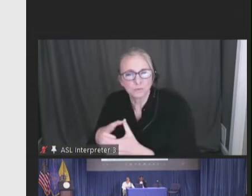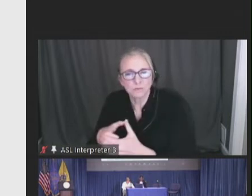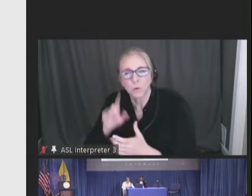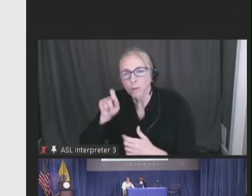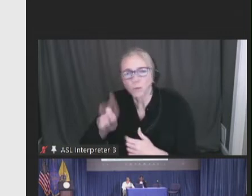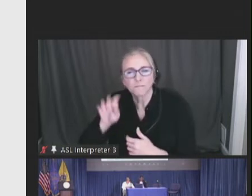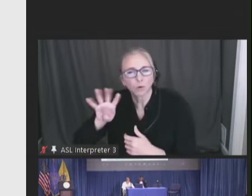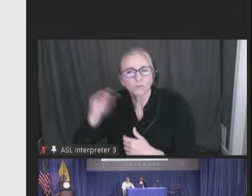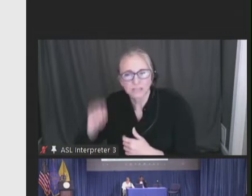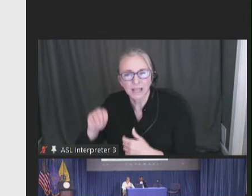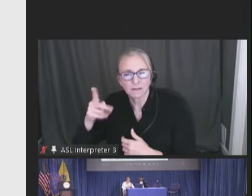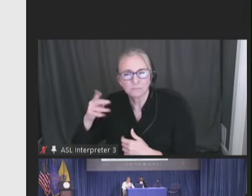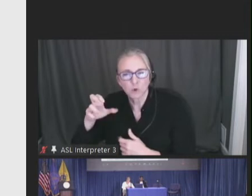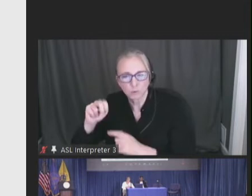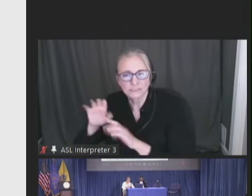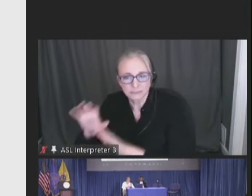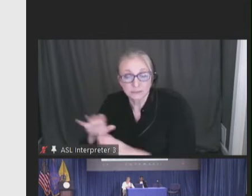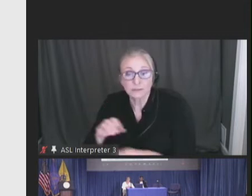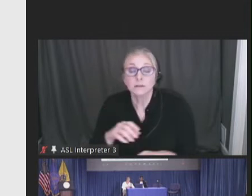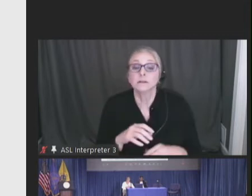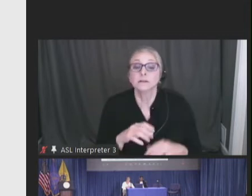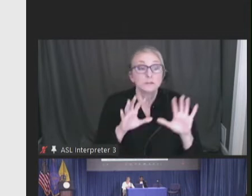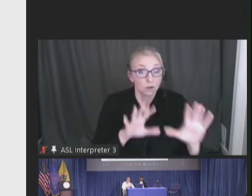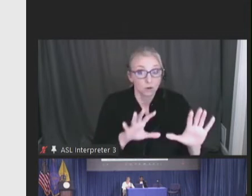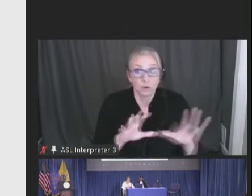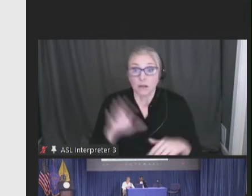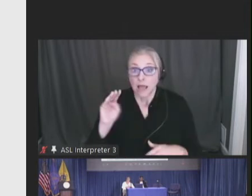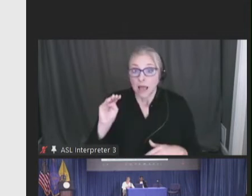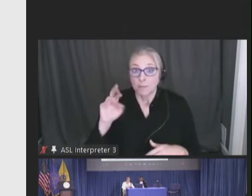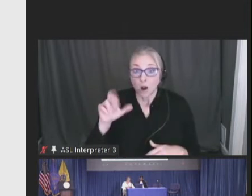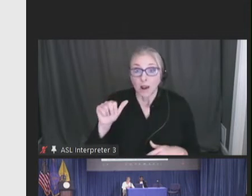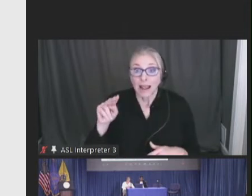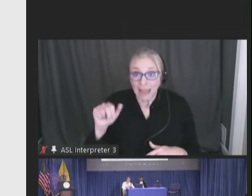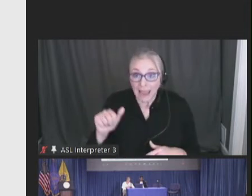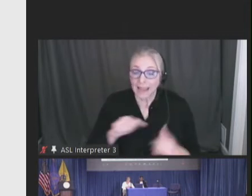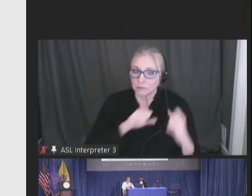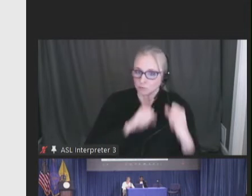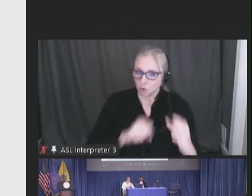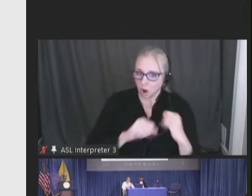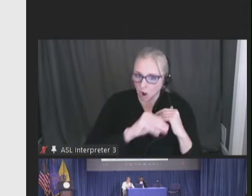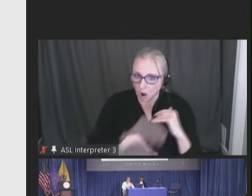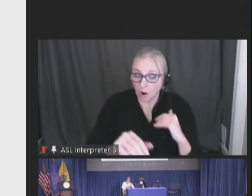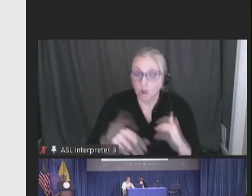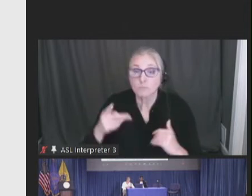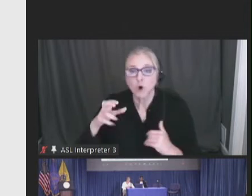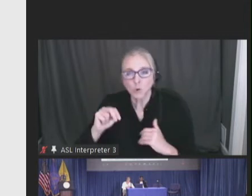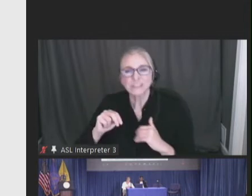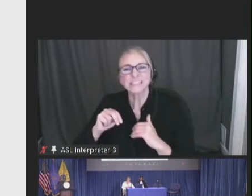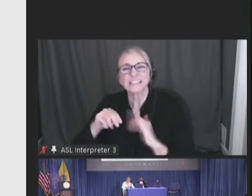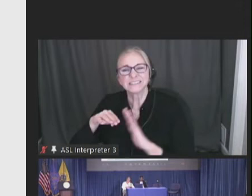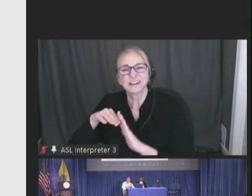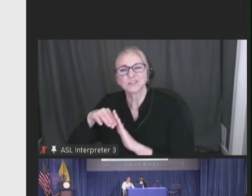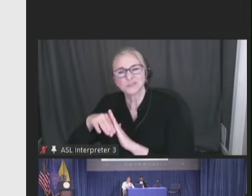protein. So, the mRNA stayed strong. The protein started to fade. Alisha [spelled phonetically], it